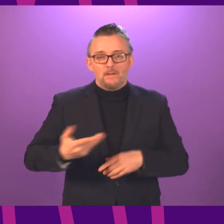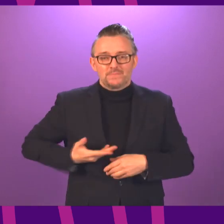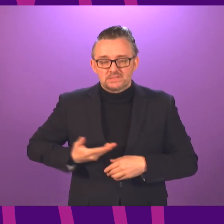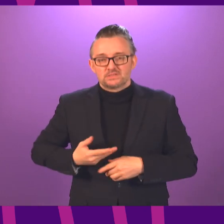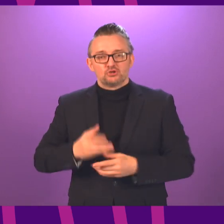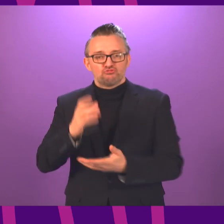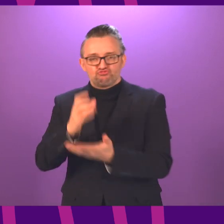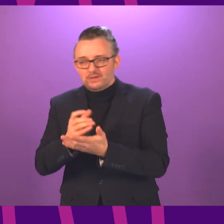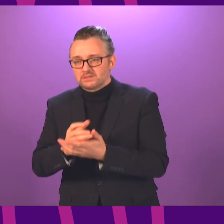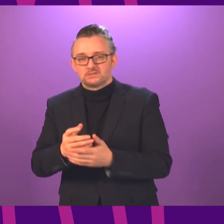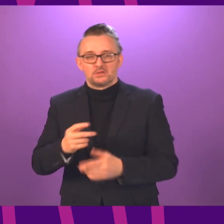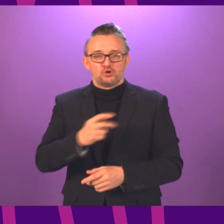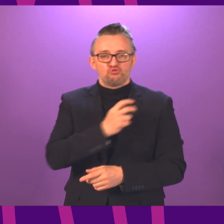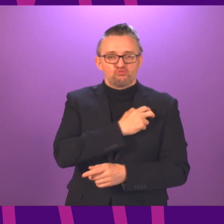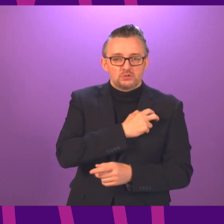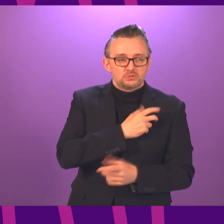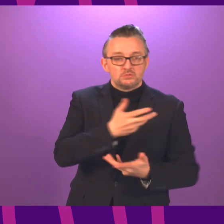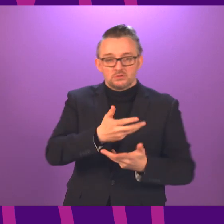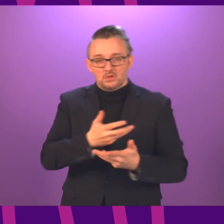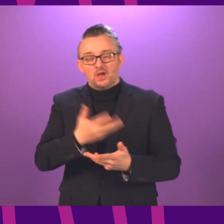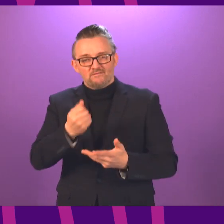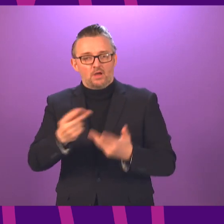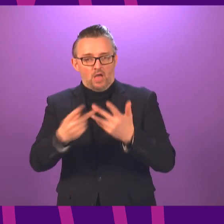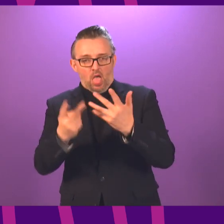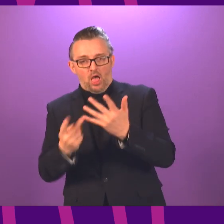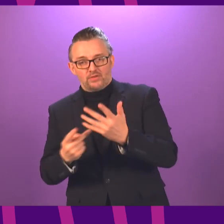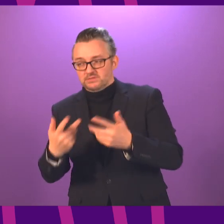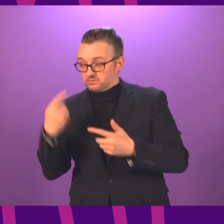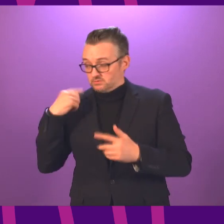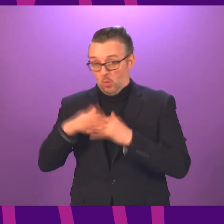and others. I know that other parties took part in discussions on it at the weekend.